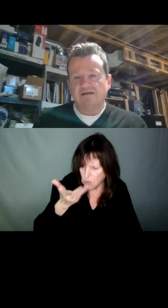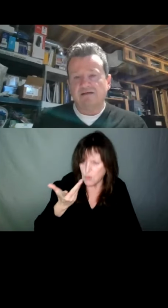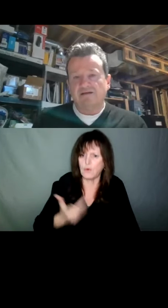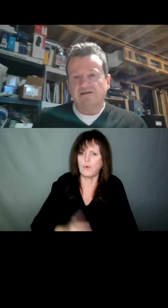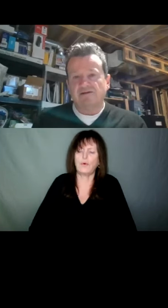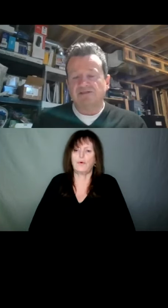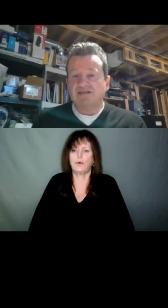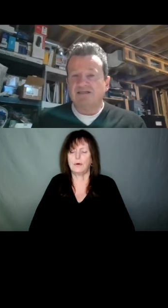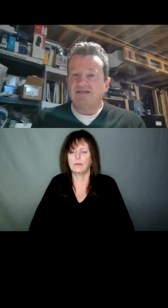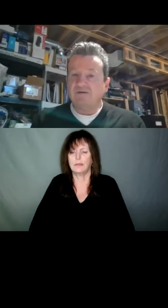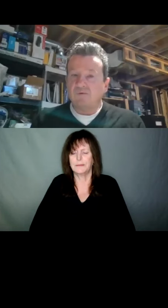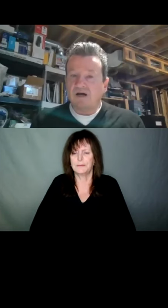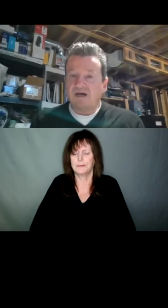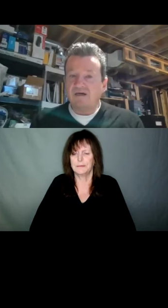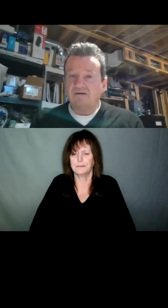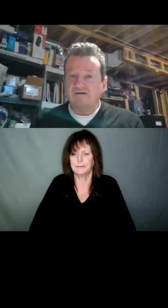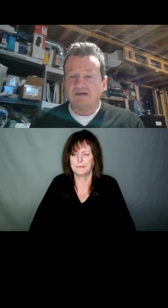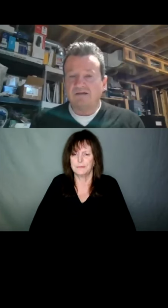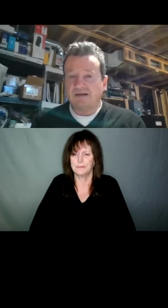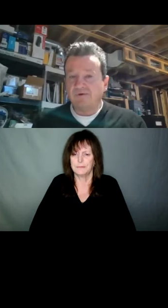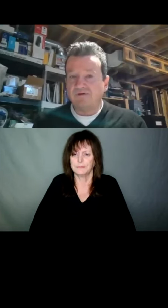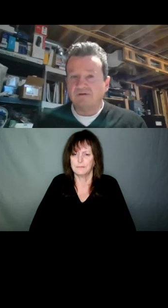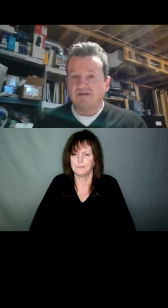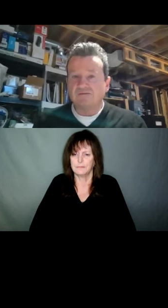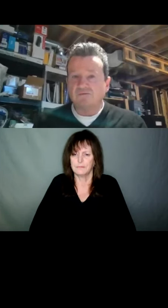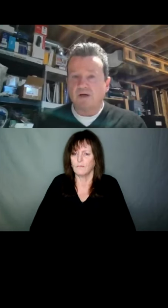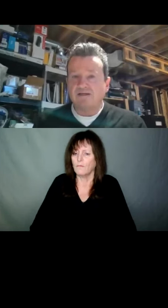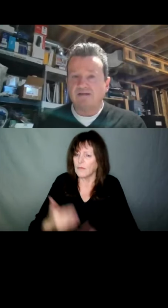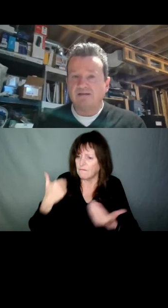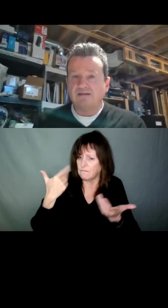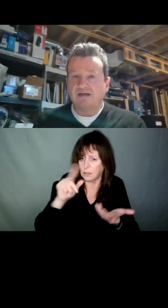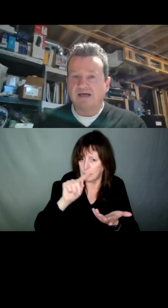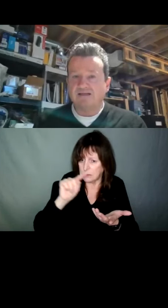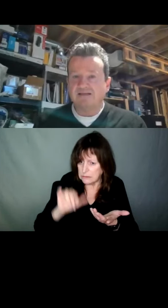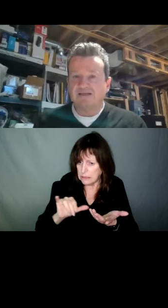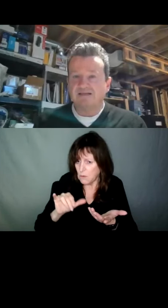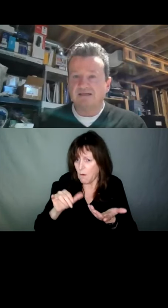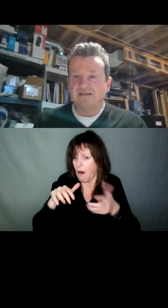There's a phone number,